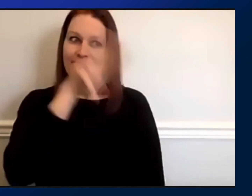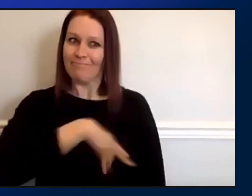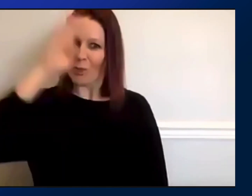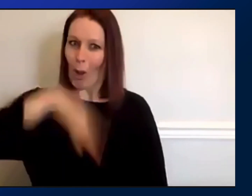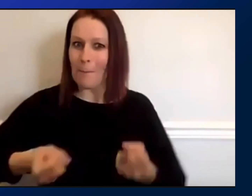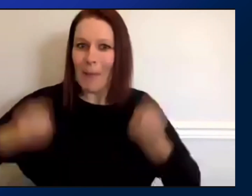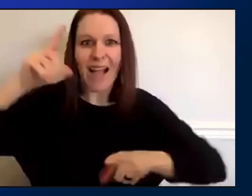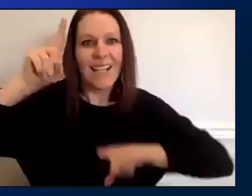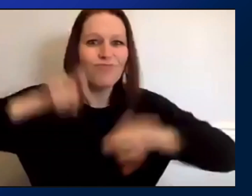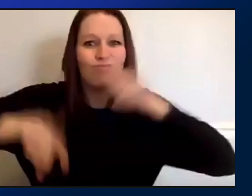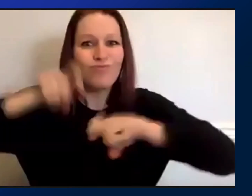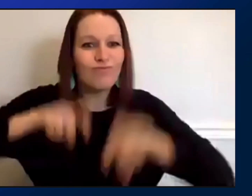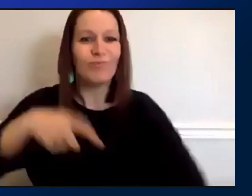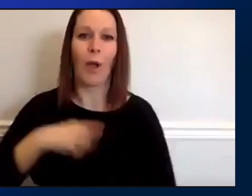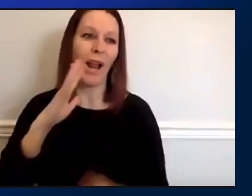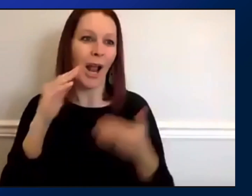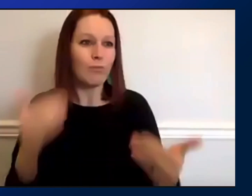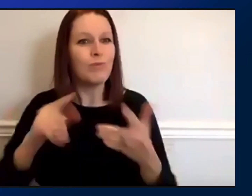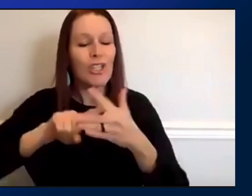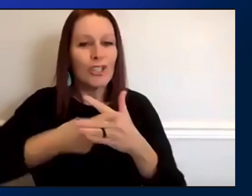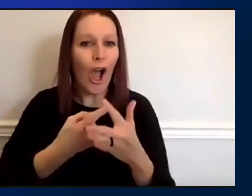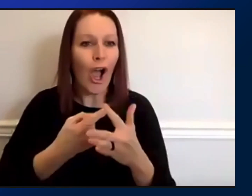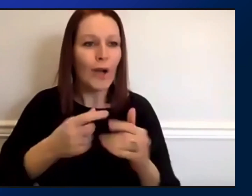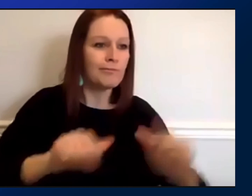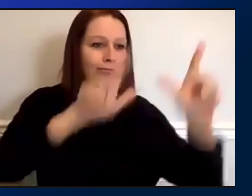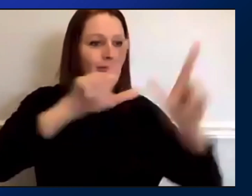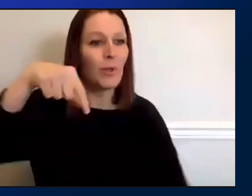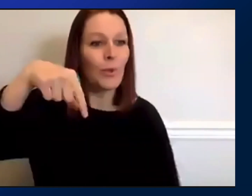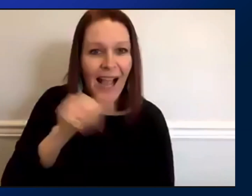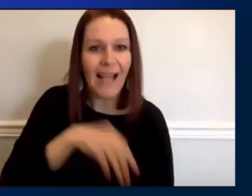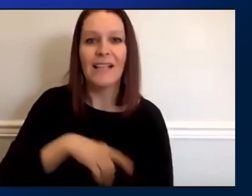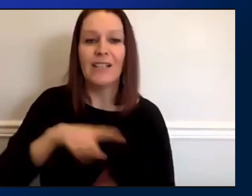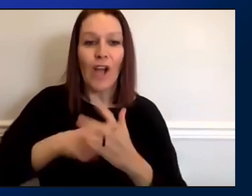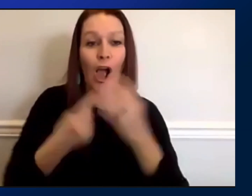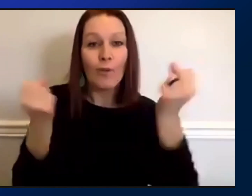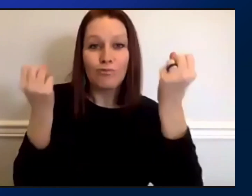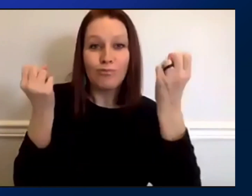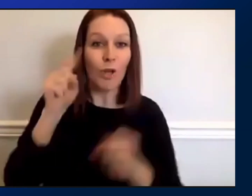start now look at the q a again you can sign your questions if you'd like so give me just one second